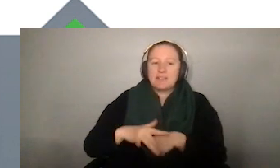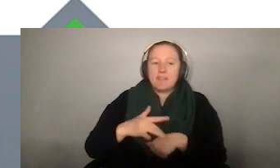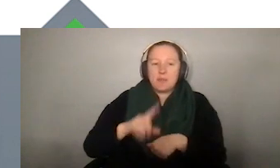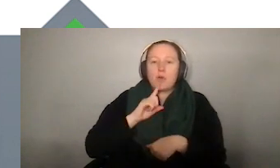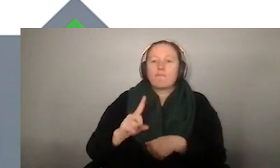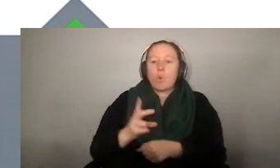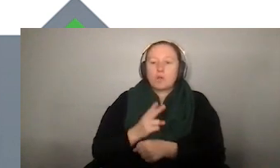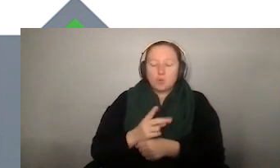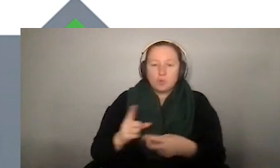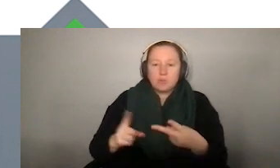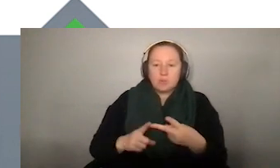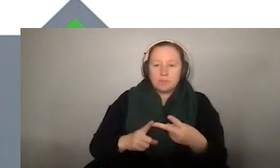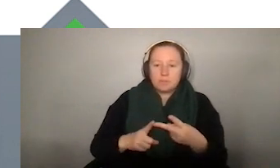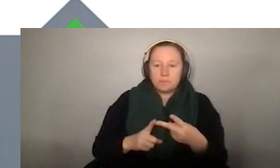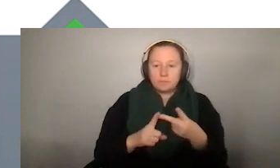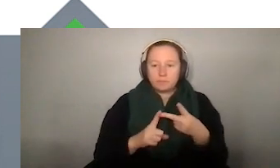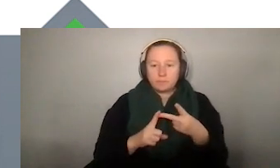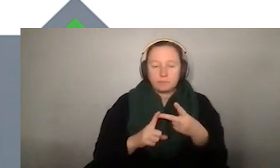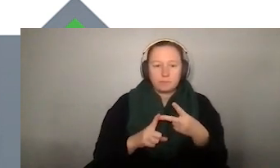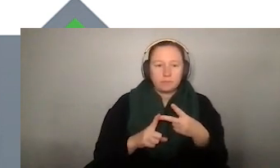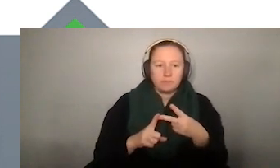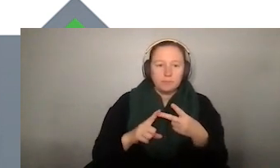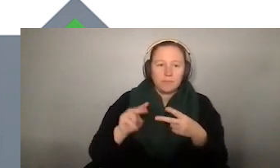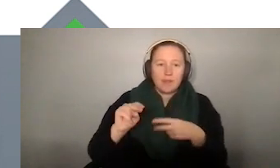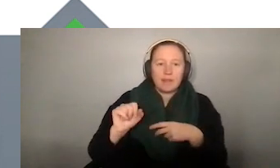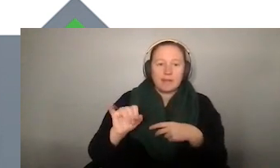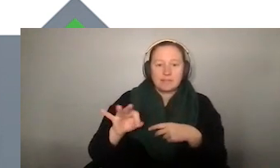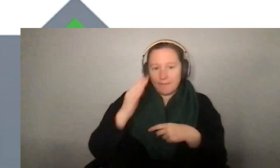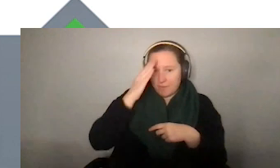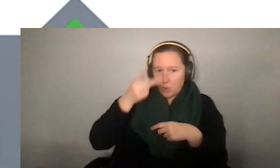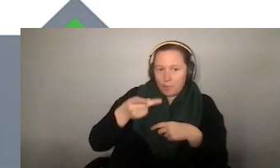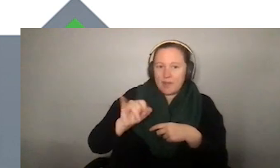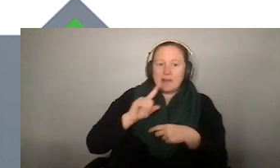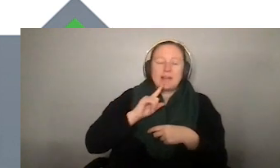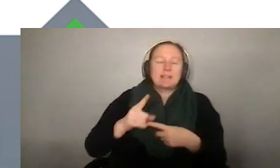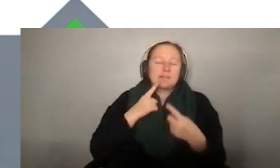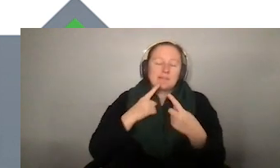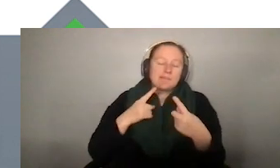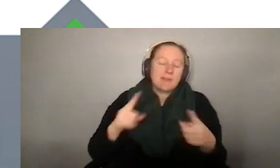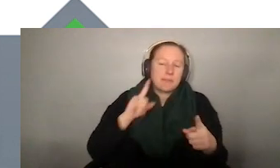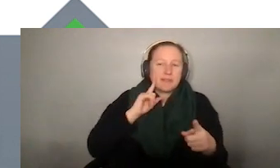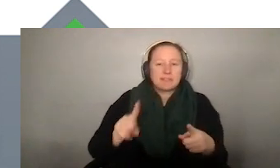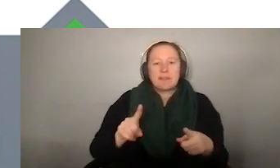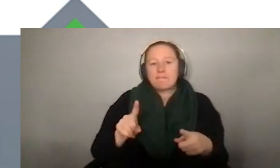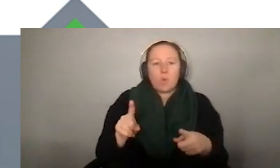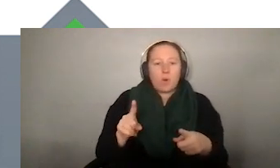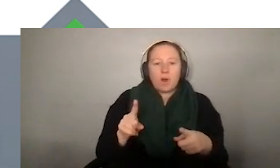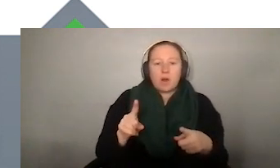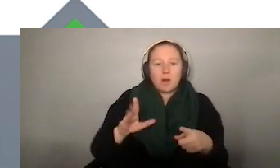Or B, NSF knows this PI and is notorious for late expense reporting and sets funds aside as a precaution.